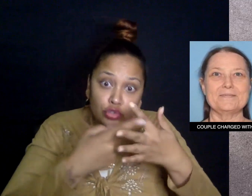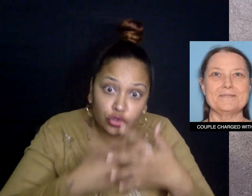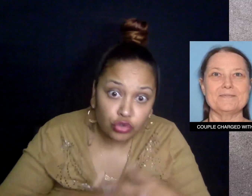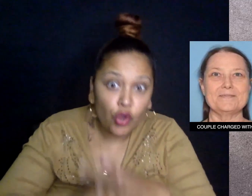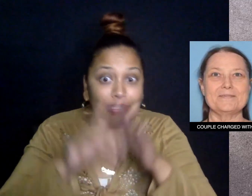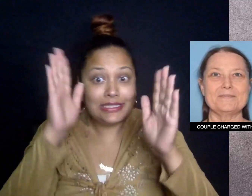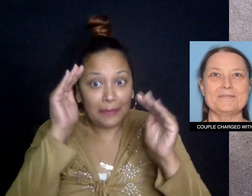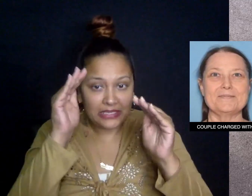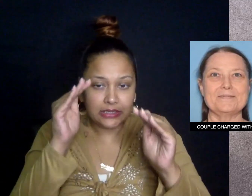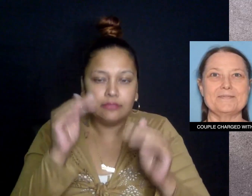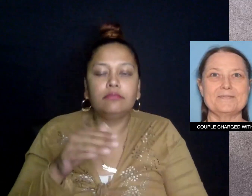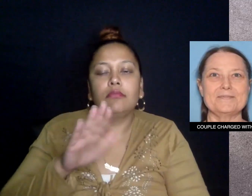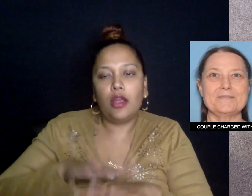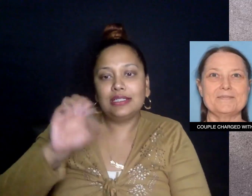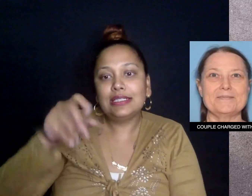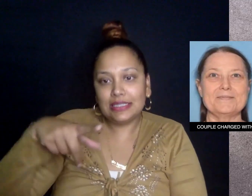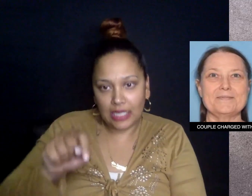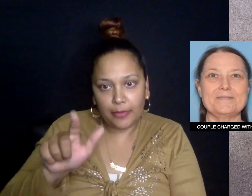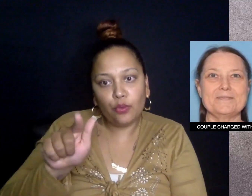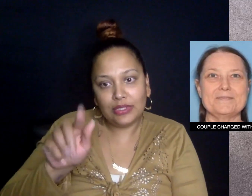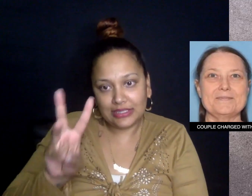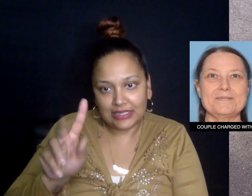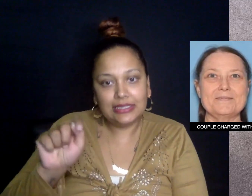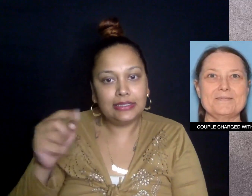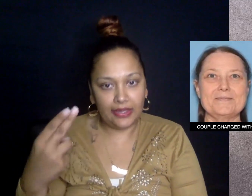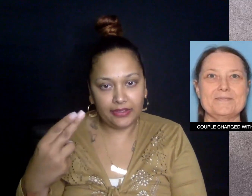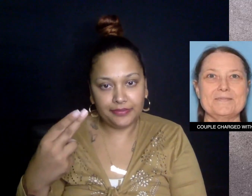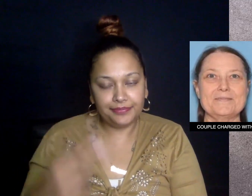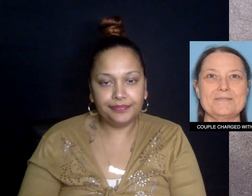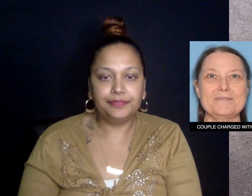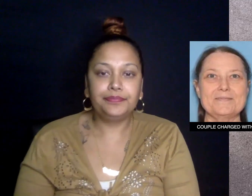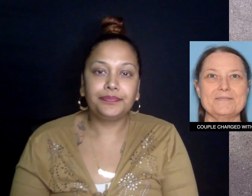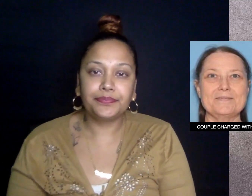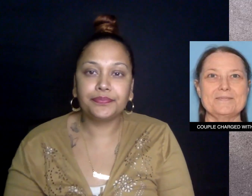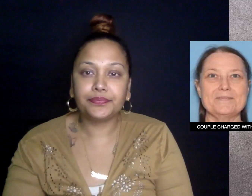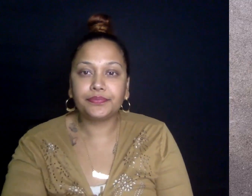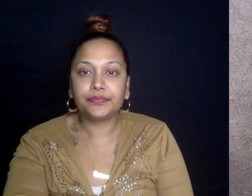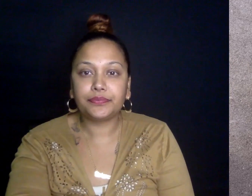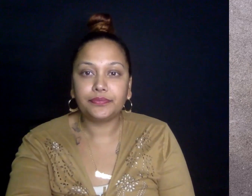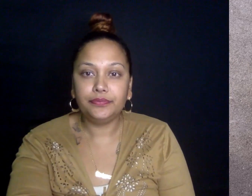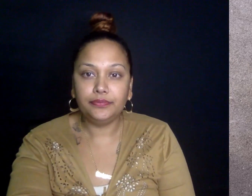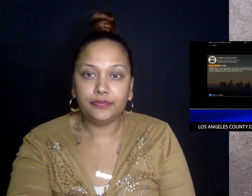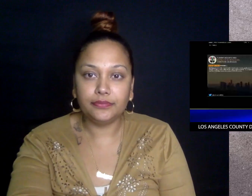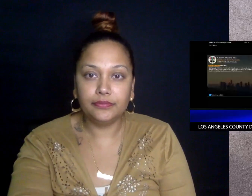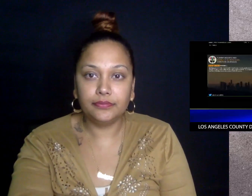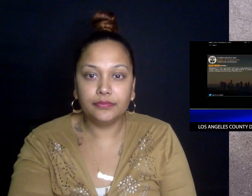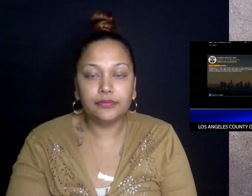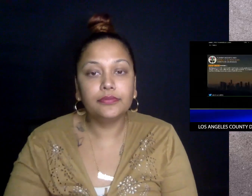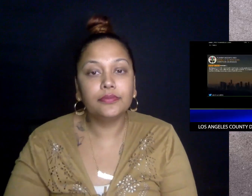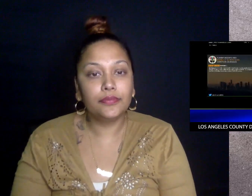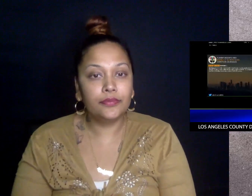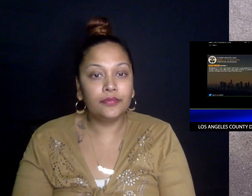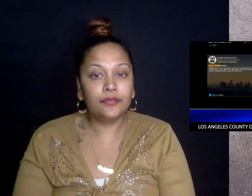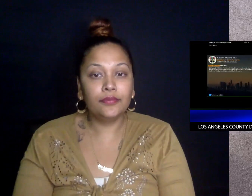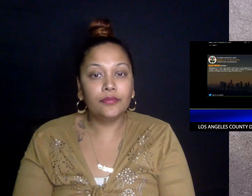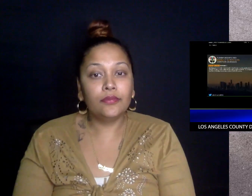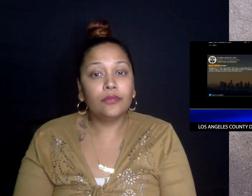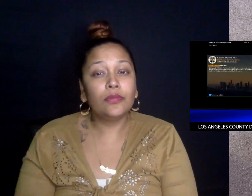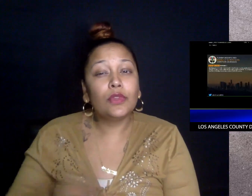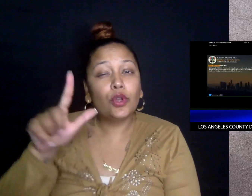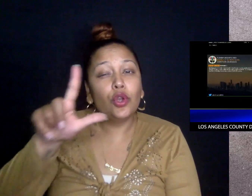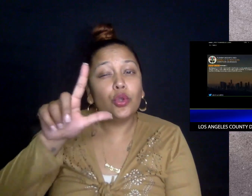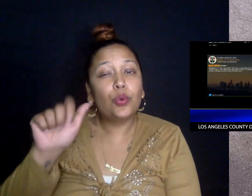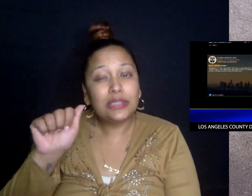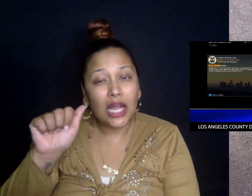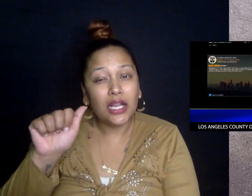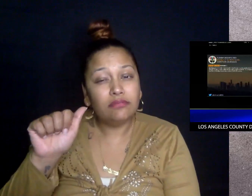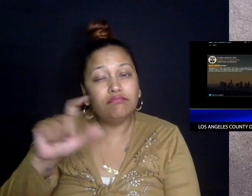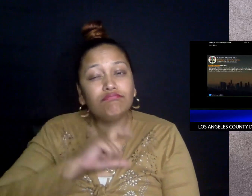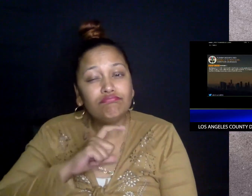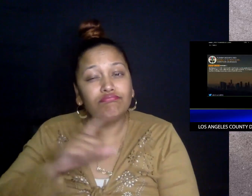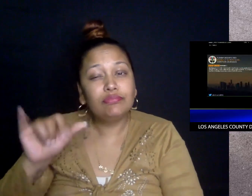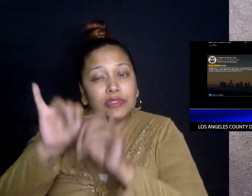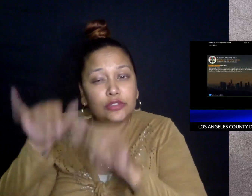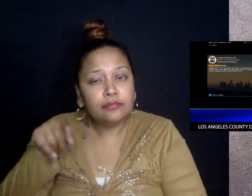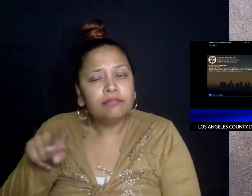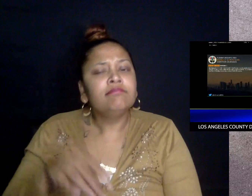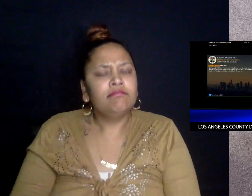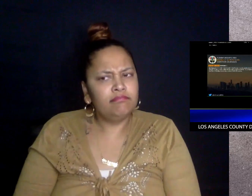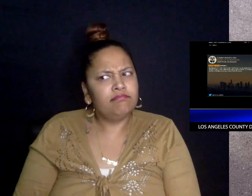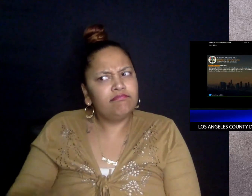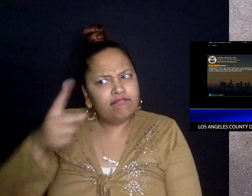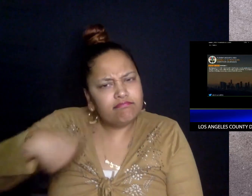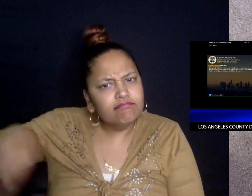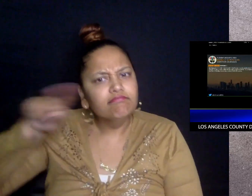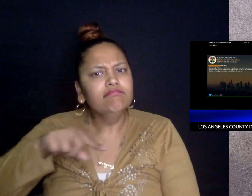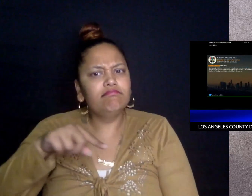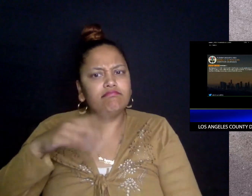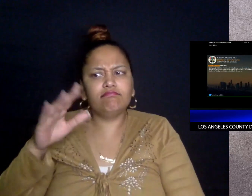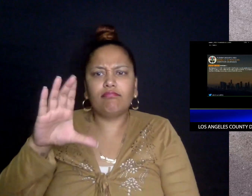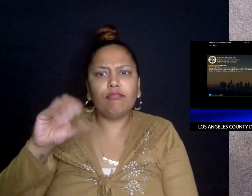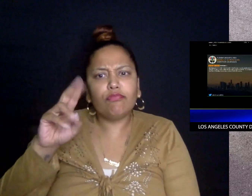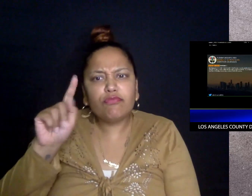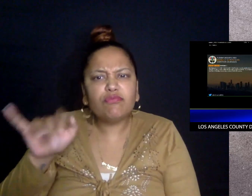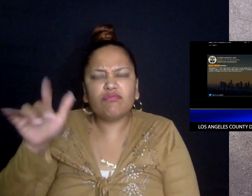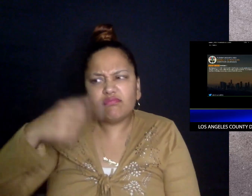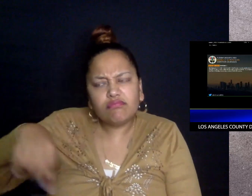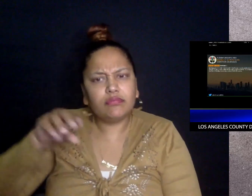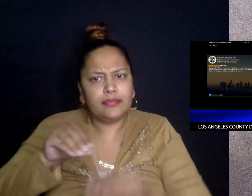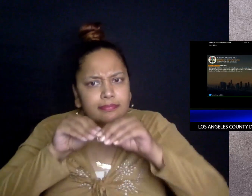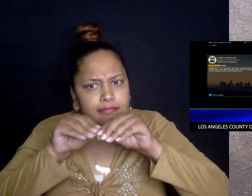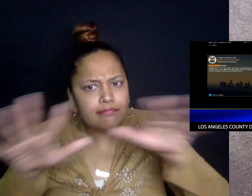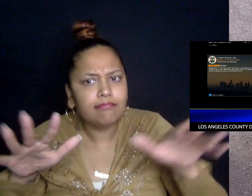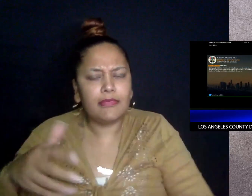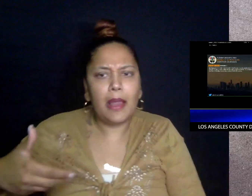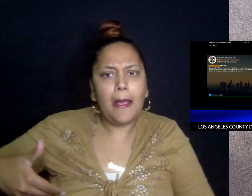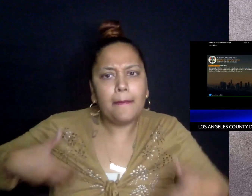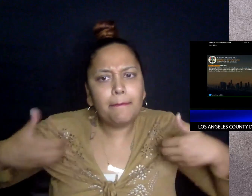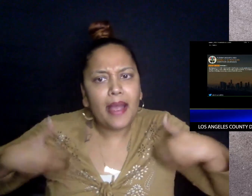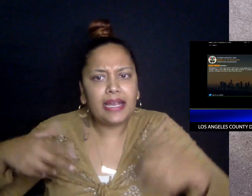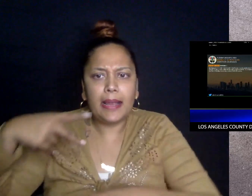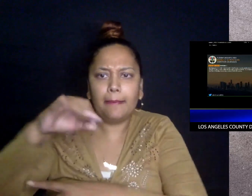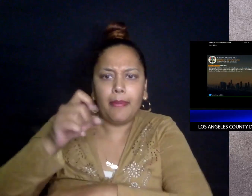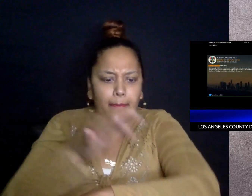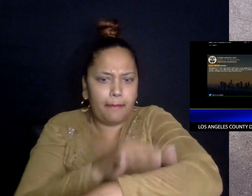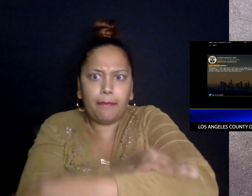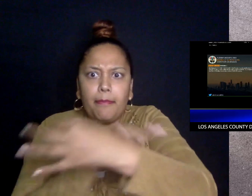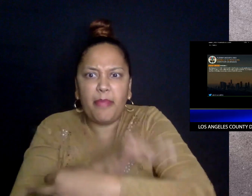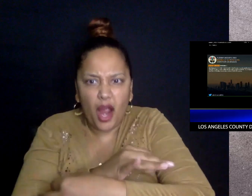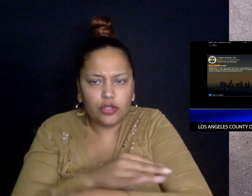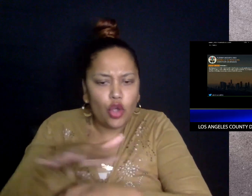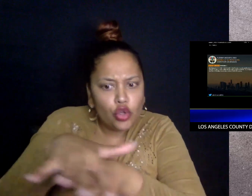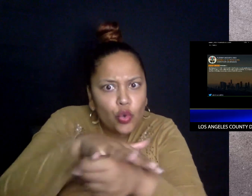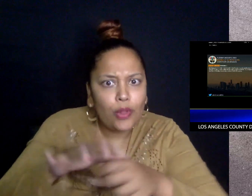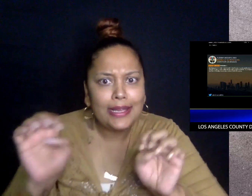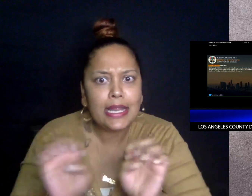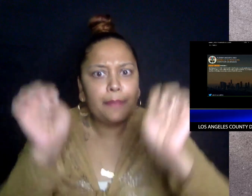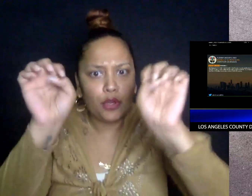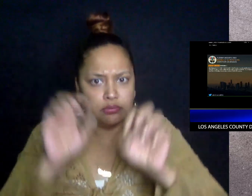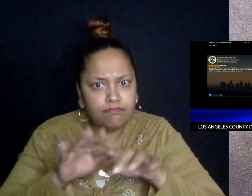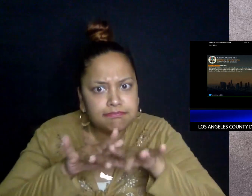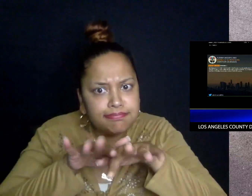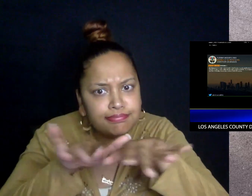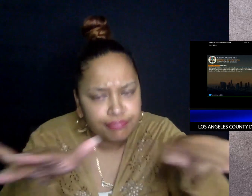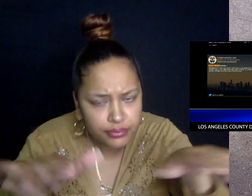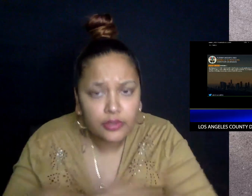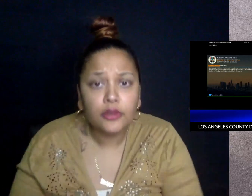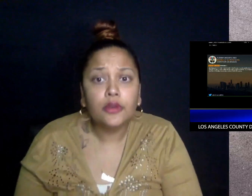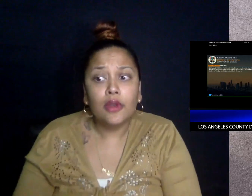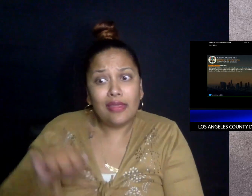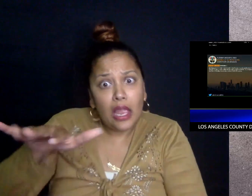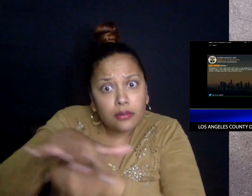to federal charges their trial is expected to begin on September 26 Los Angeles County